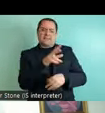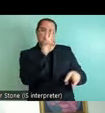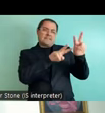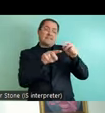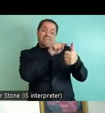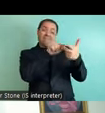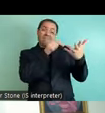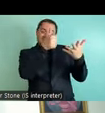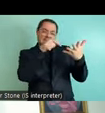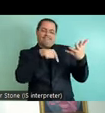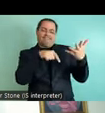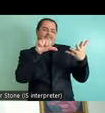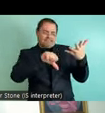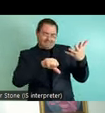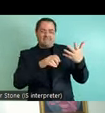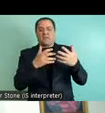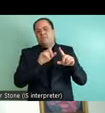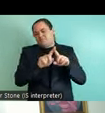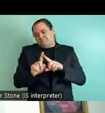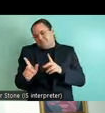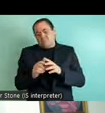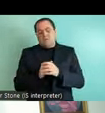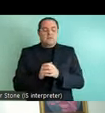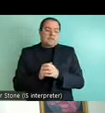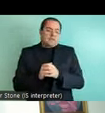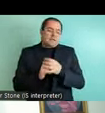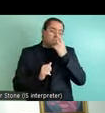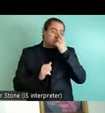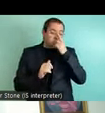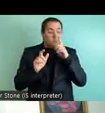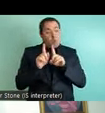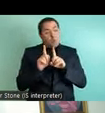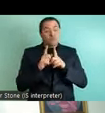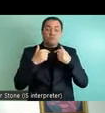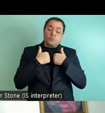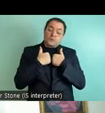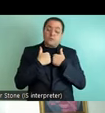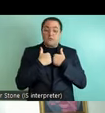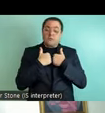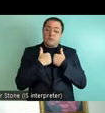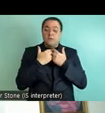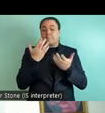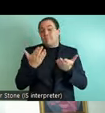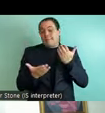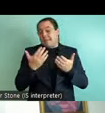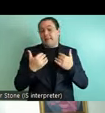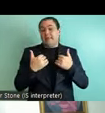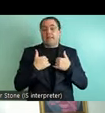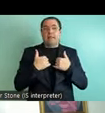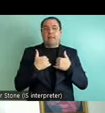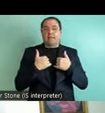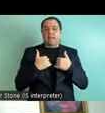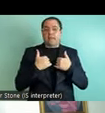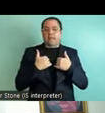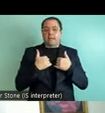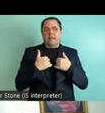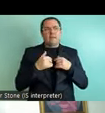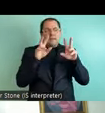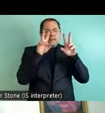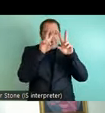11:53:34 We also from time to time provide insights into trend analysis based on research